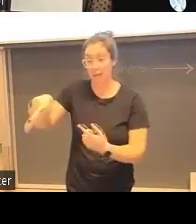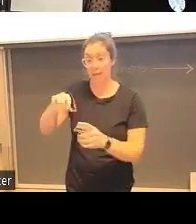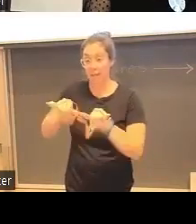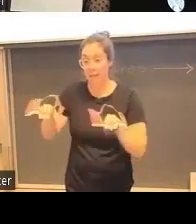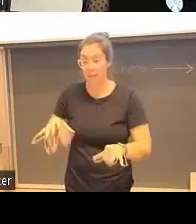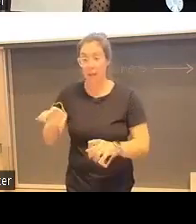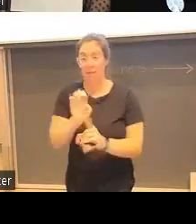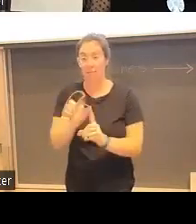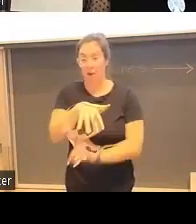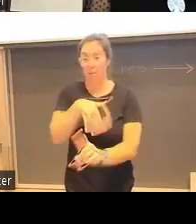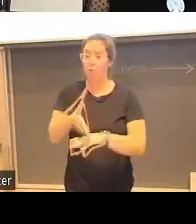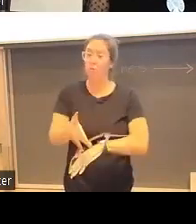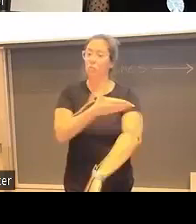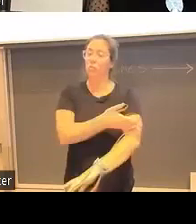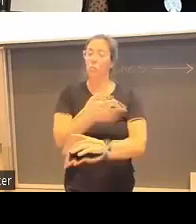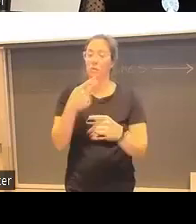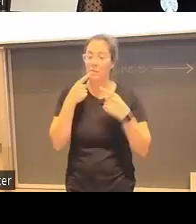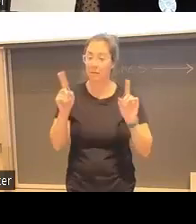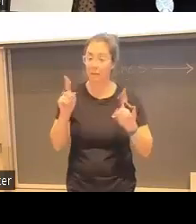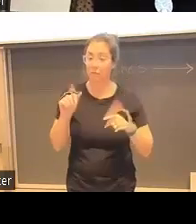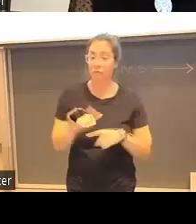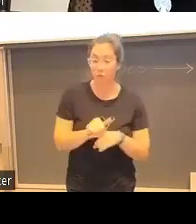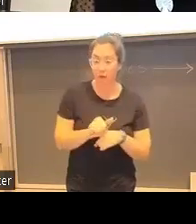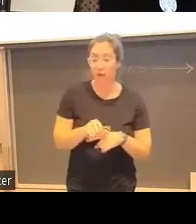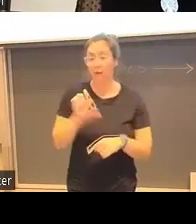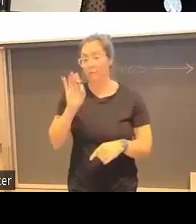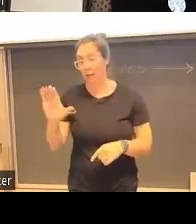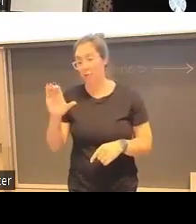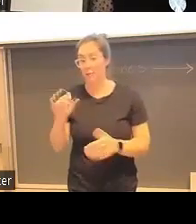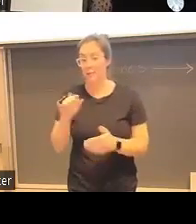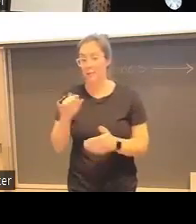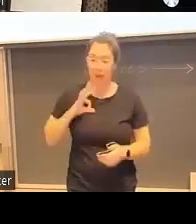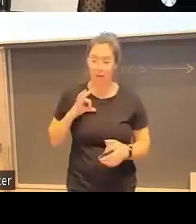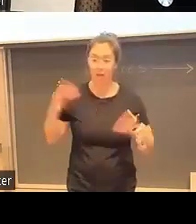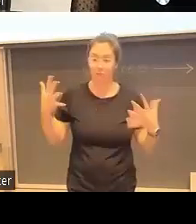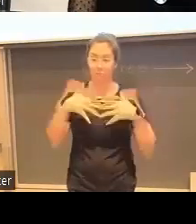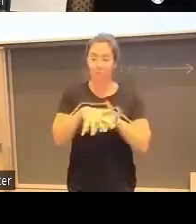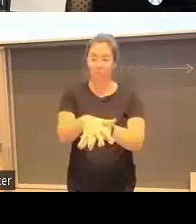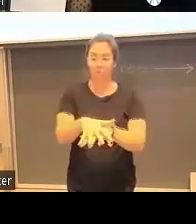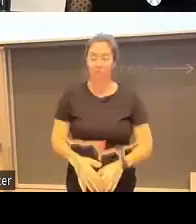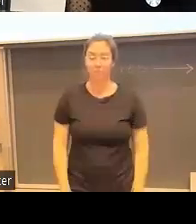promote the success of trainees faculty and staff simultaneously in surgery and other settings some